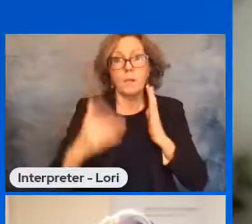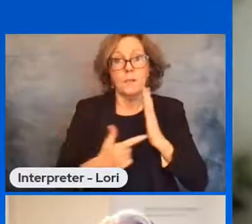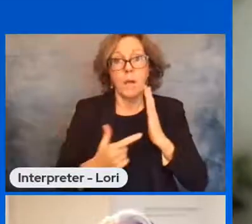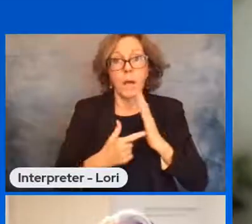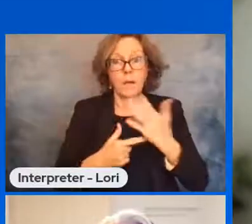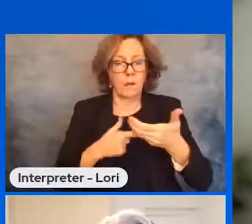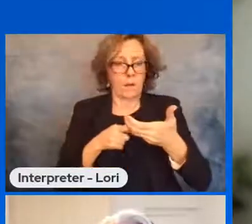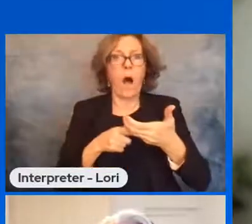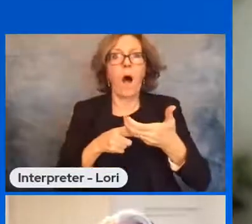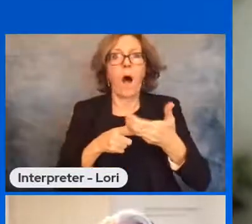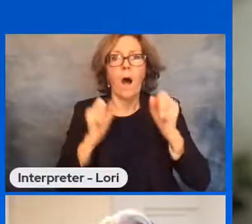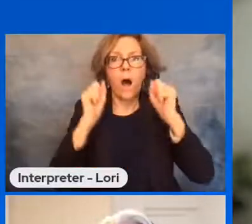All of a sudden, he said--